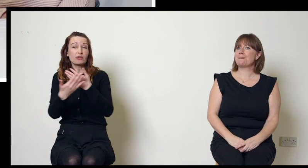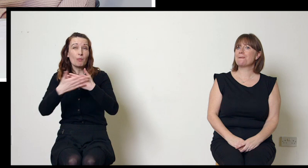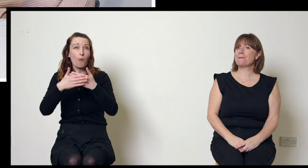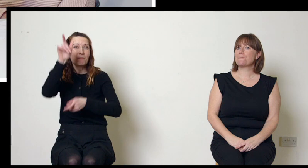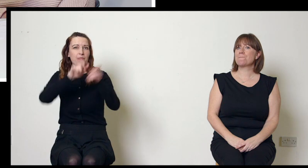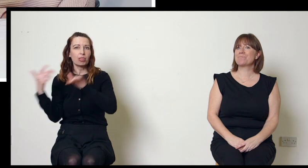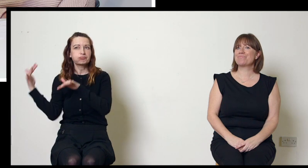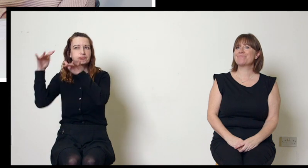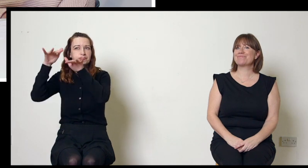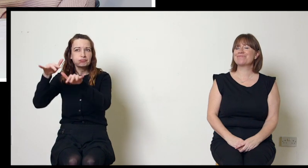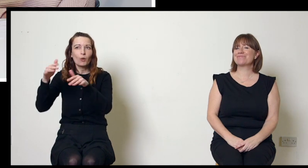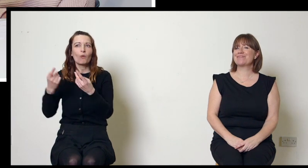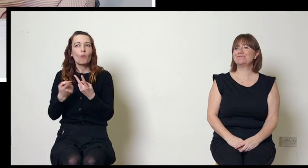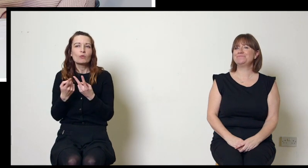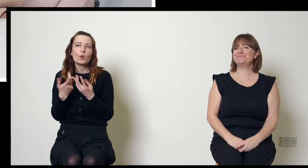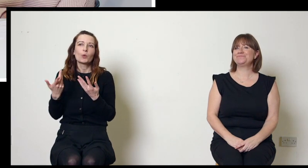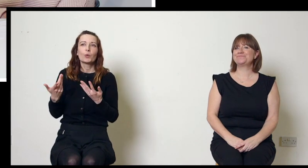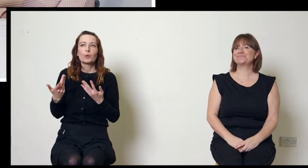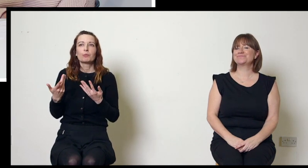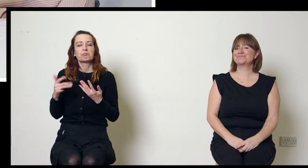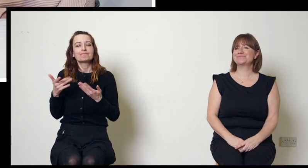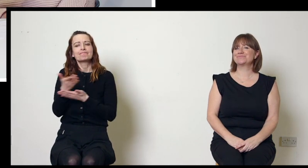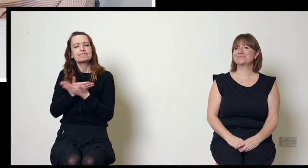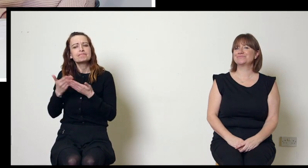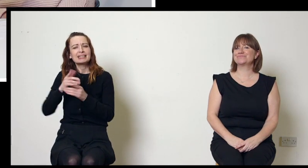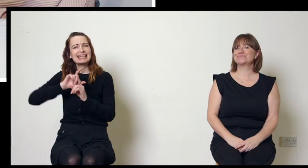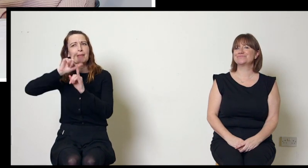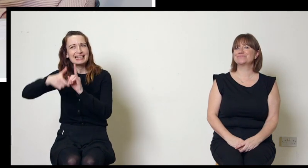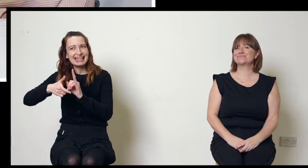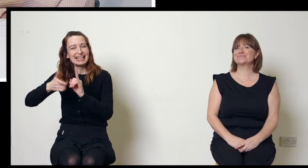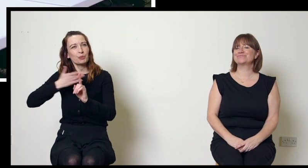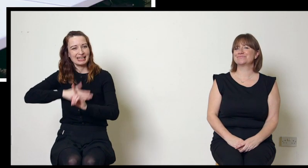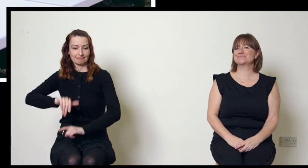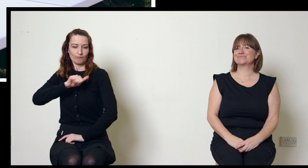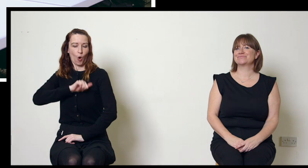I think there's something as well, about like when we talk about disability, I think we need to be honest that at some point,